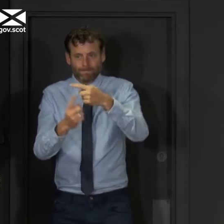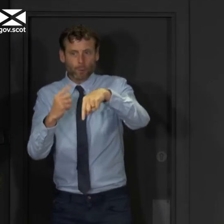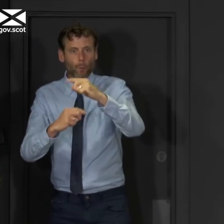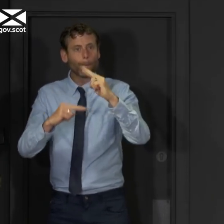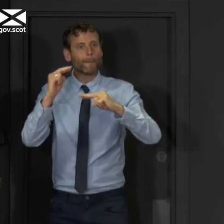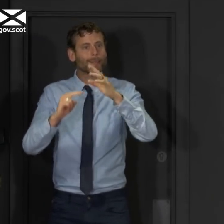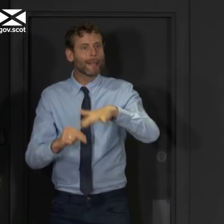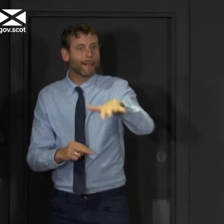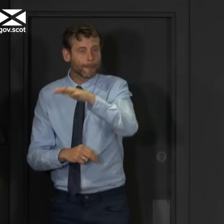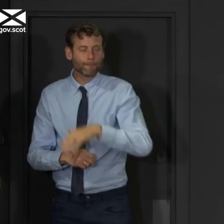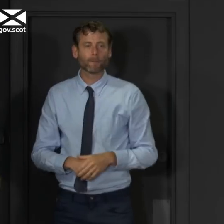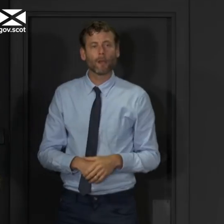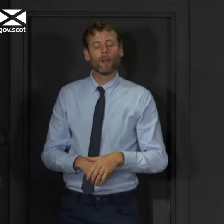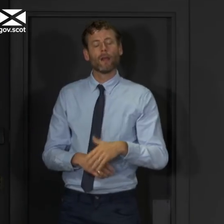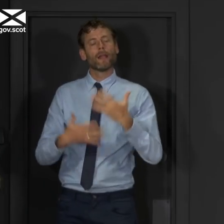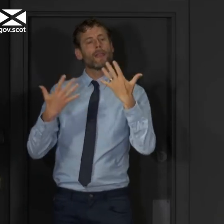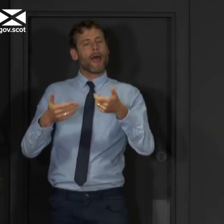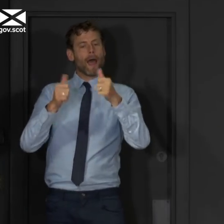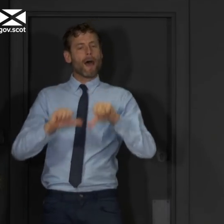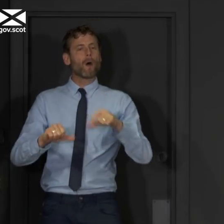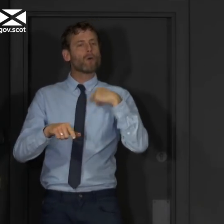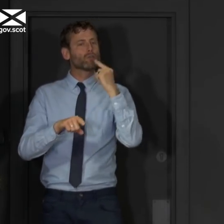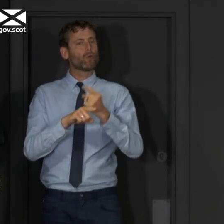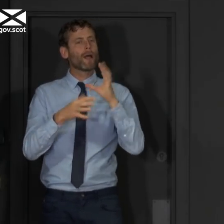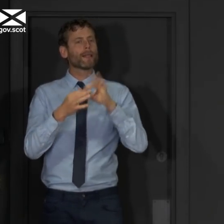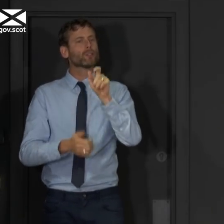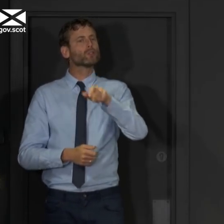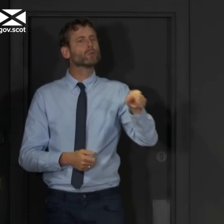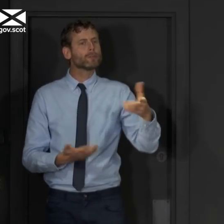for students. We know that many students rely on income